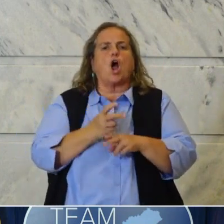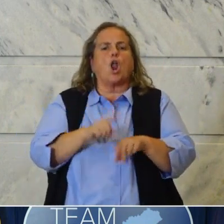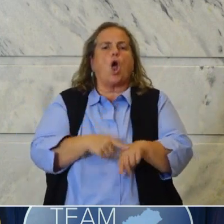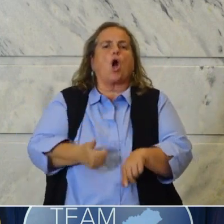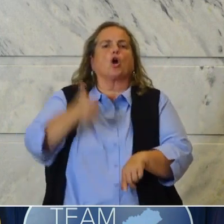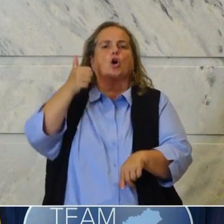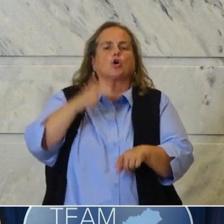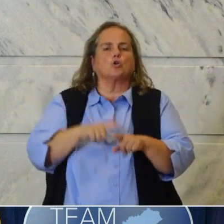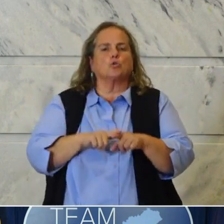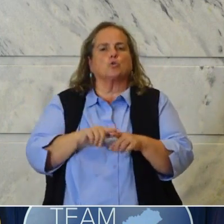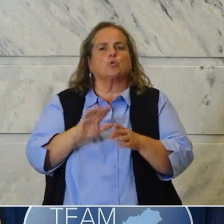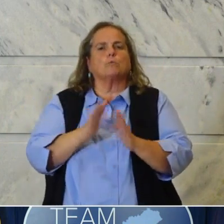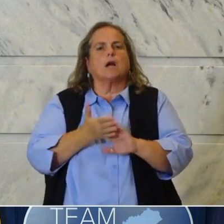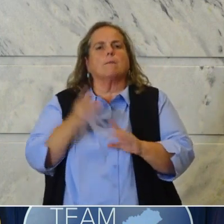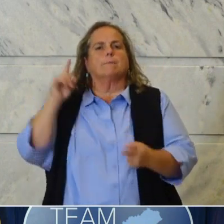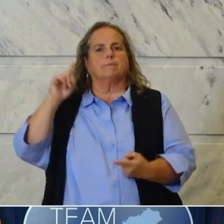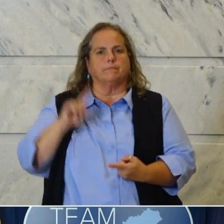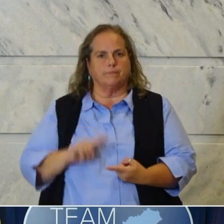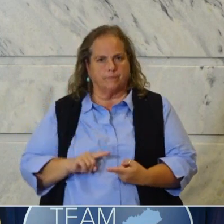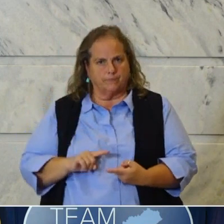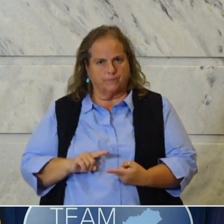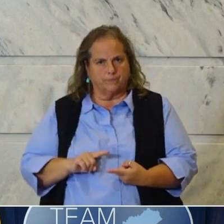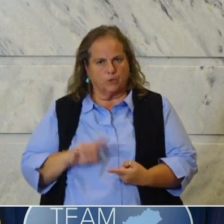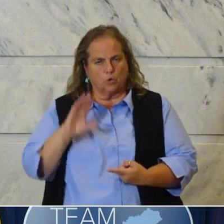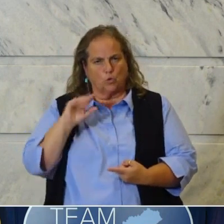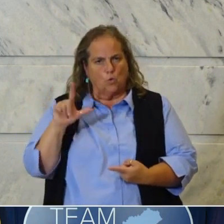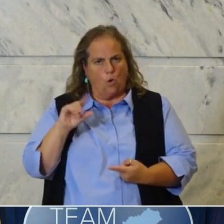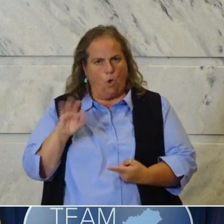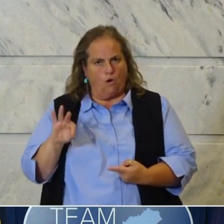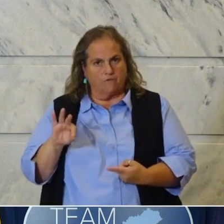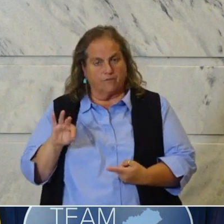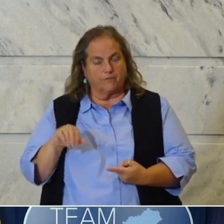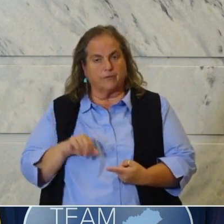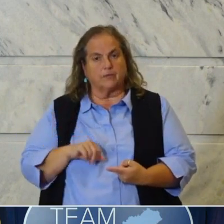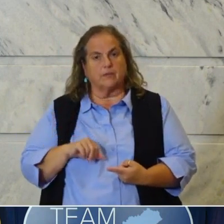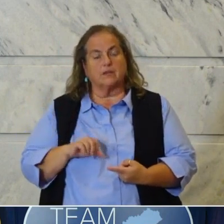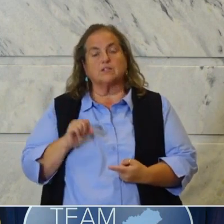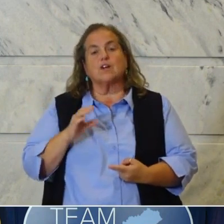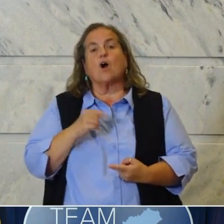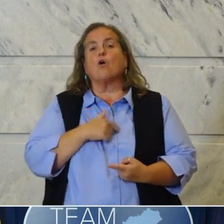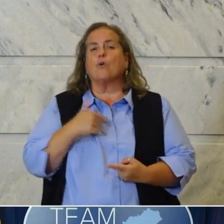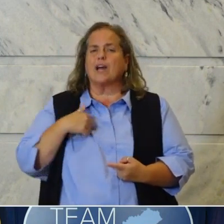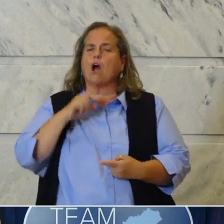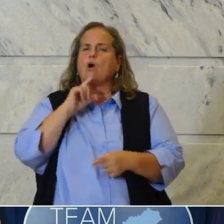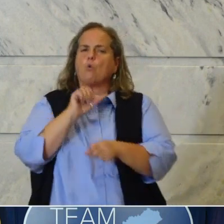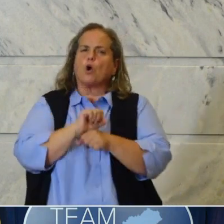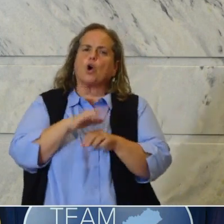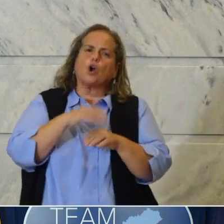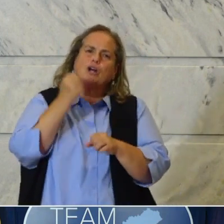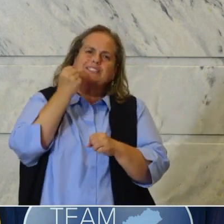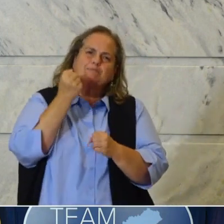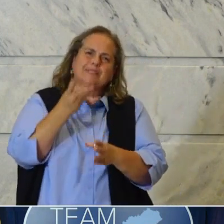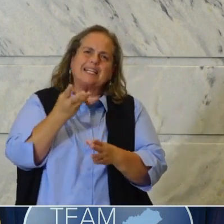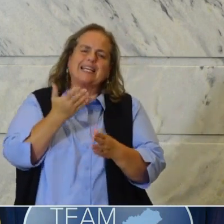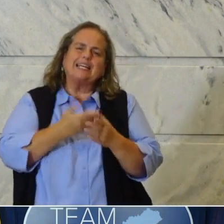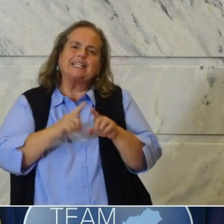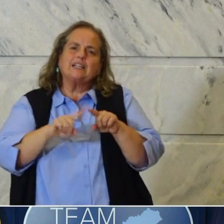here's the thoughts that I want to leave with this. We're working on a number of different things and we're going to try to get this done over the